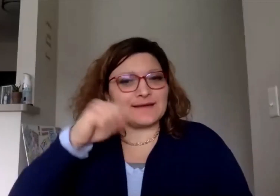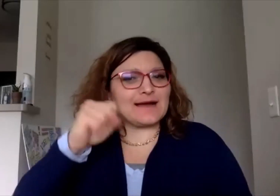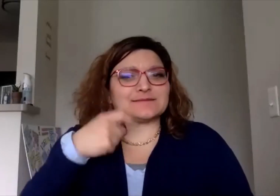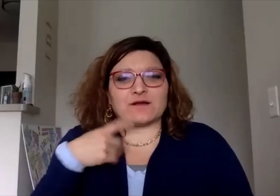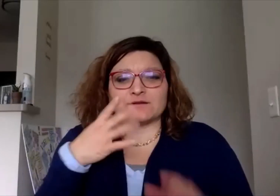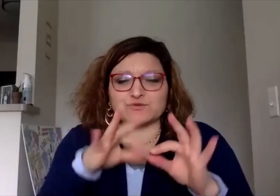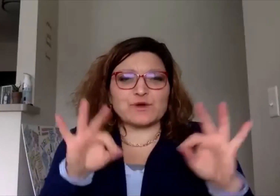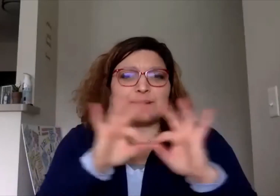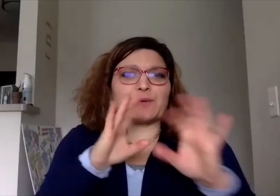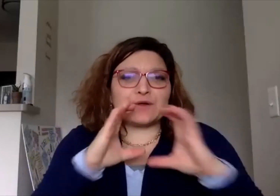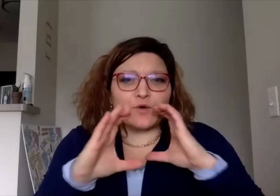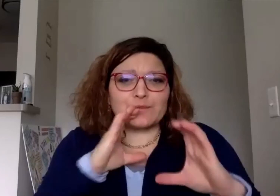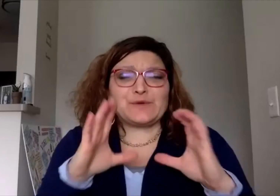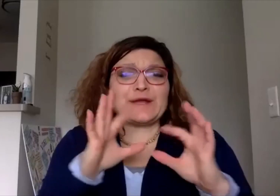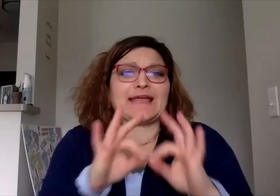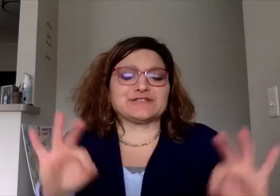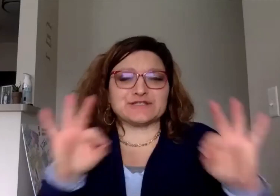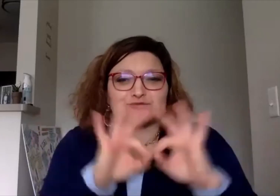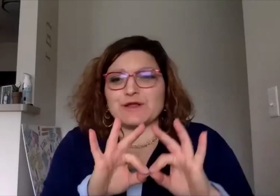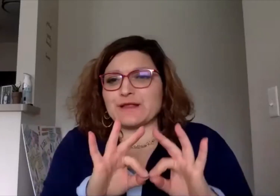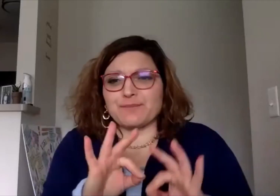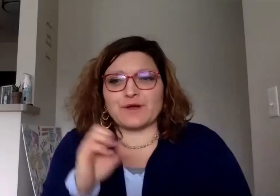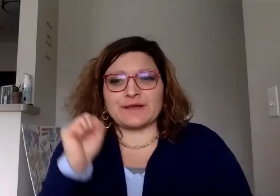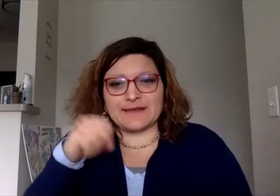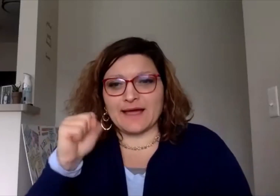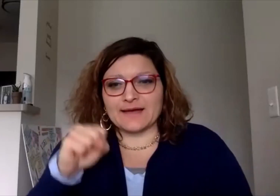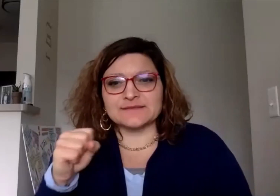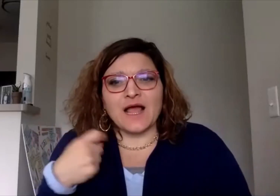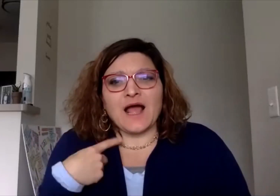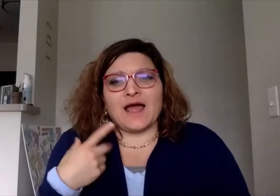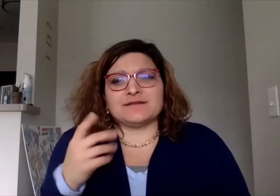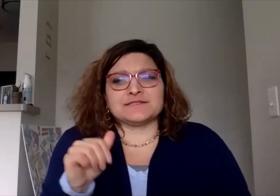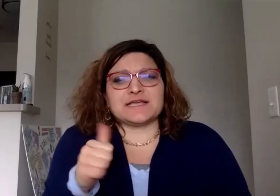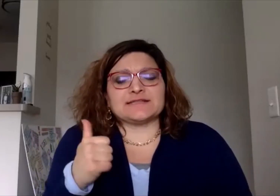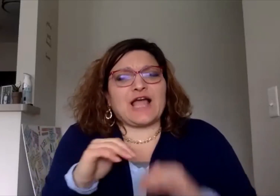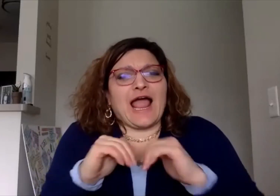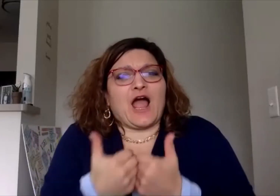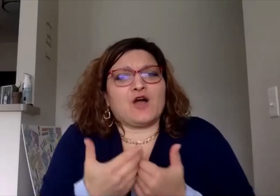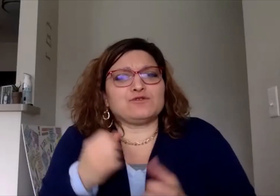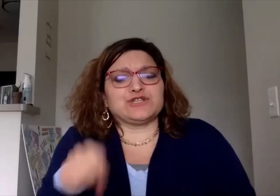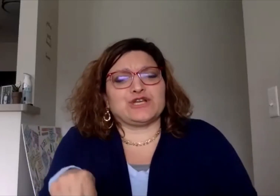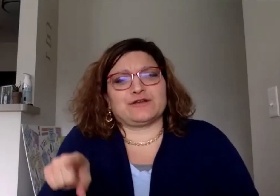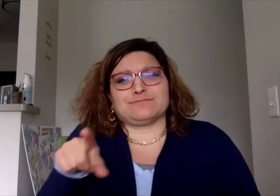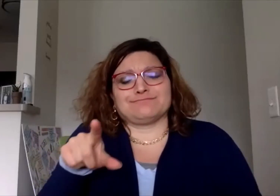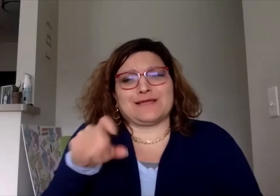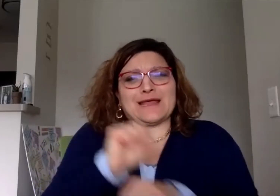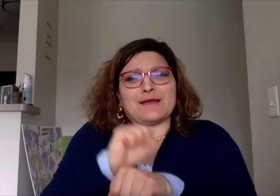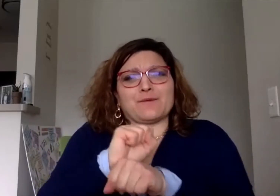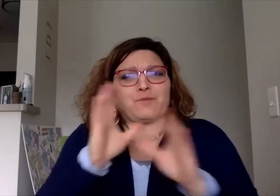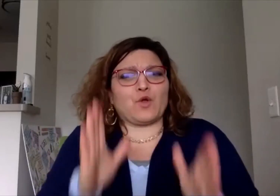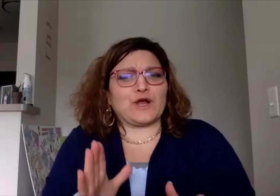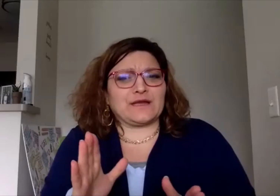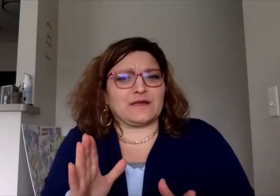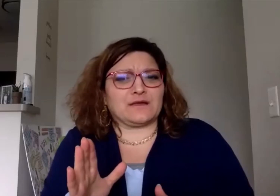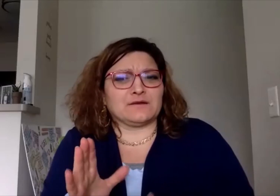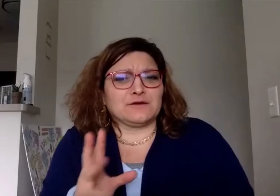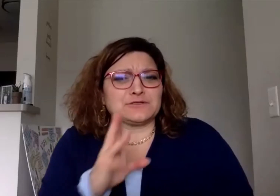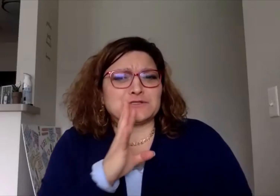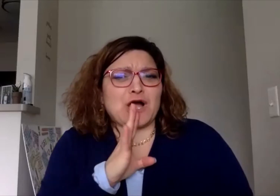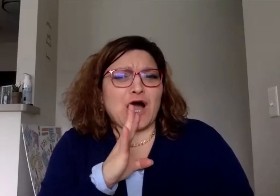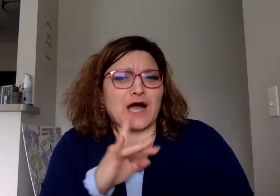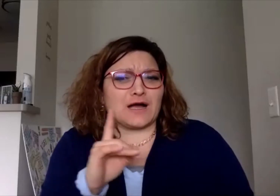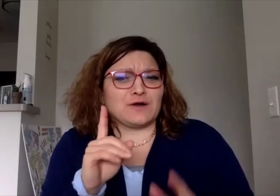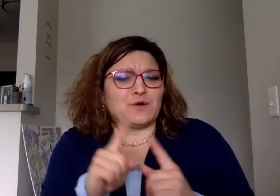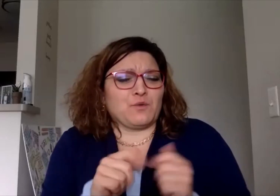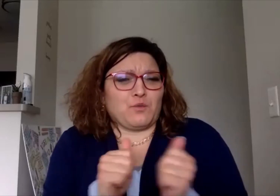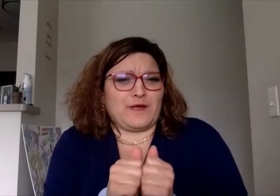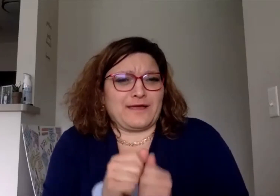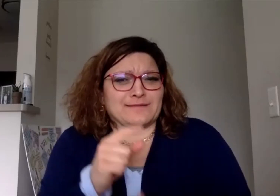yes yes communication is really important yes i did so how do you see employees talking